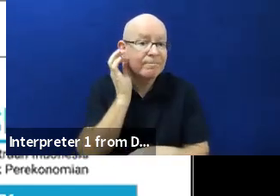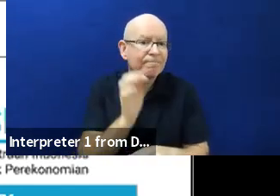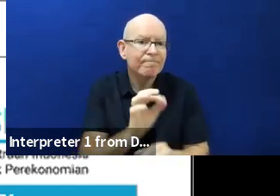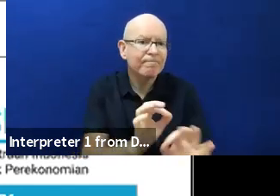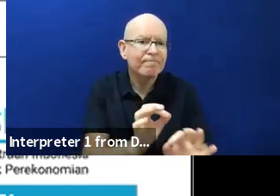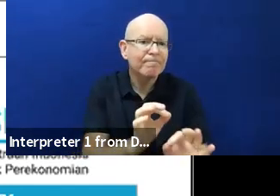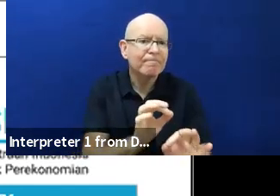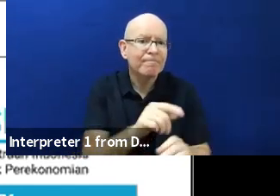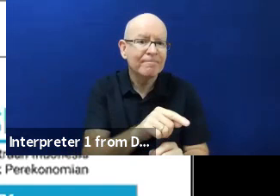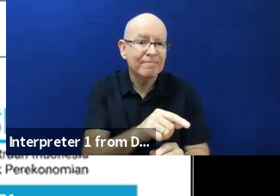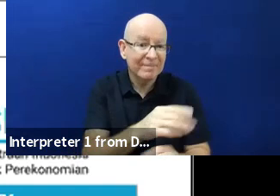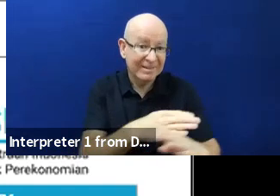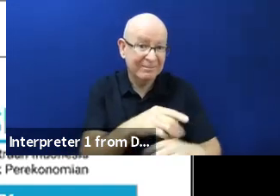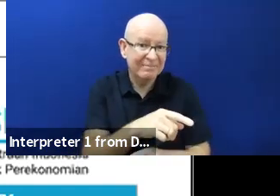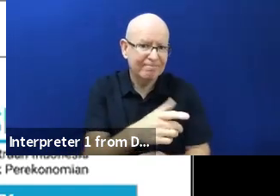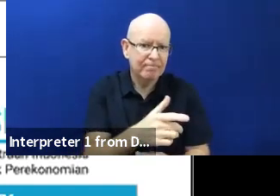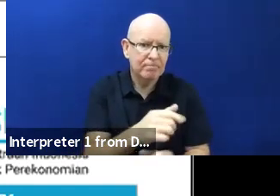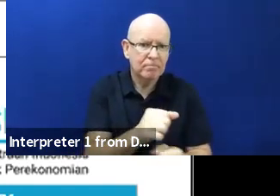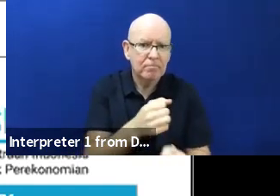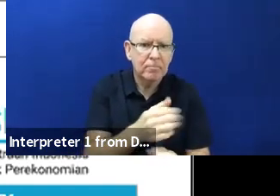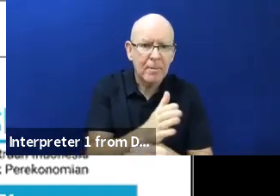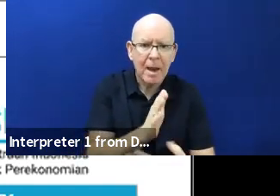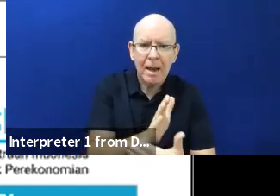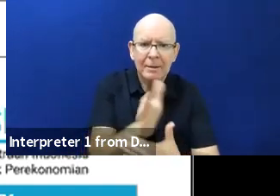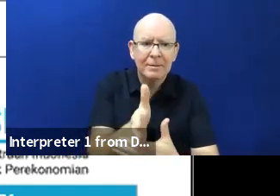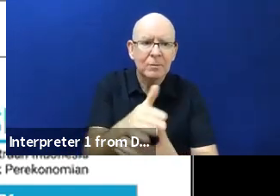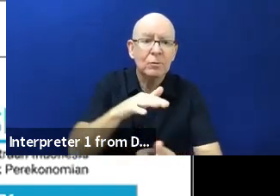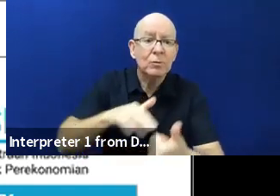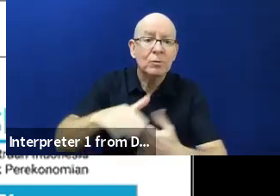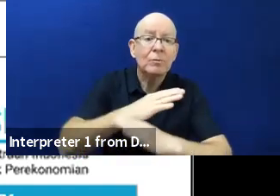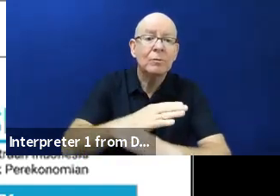is really understanding so that person with disabilities have the right to make their